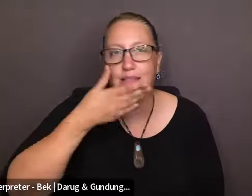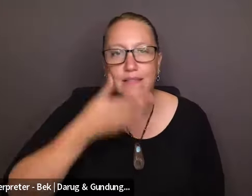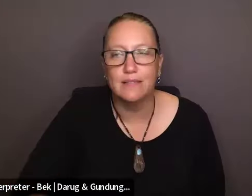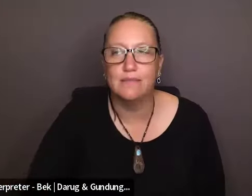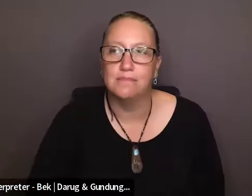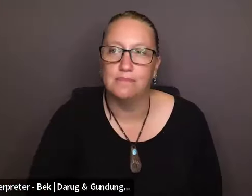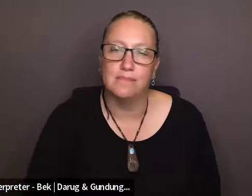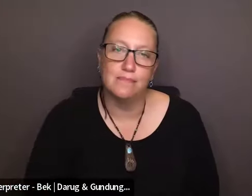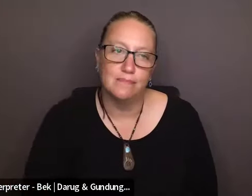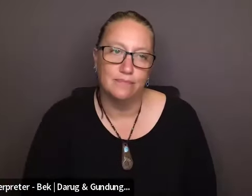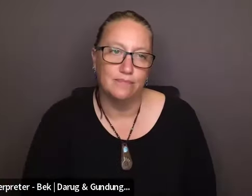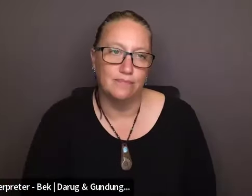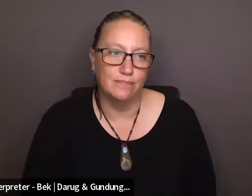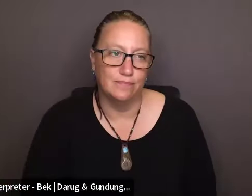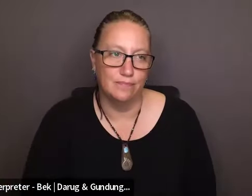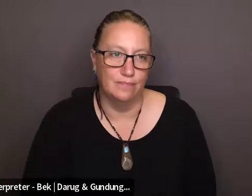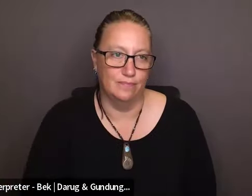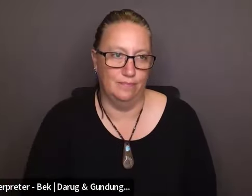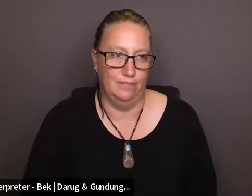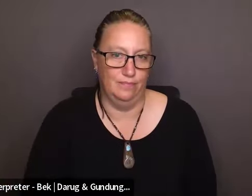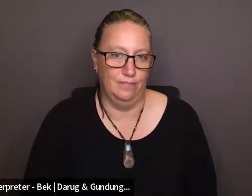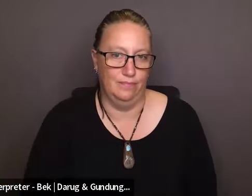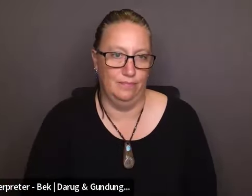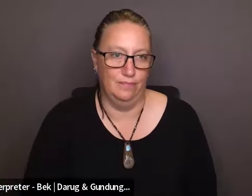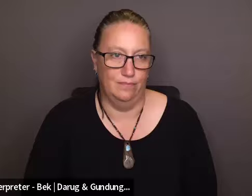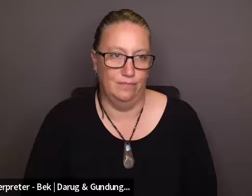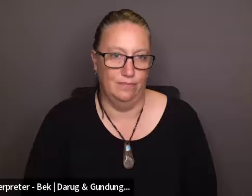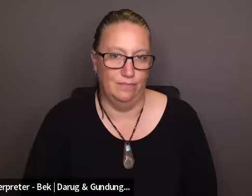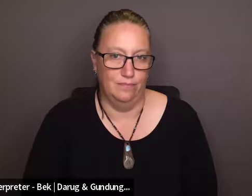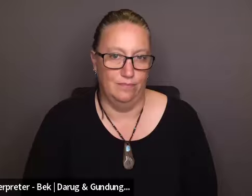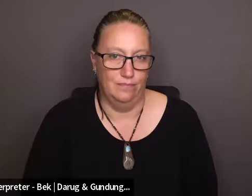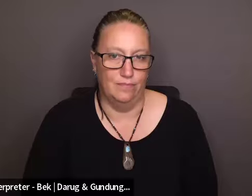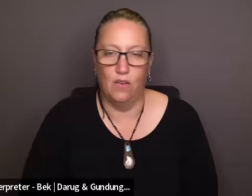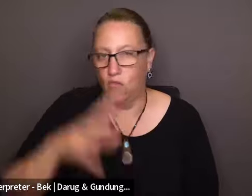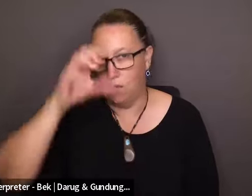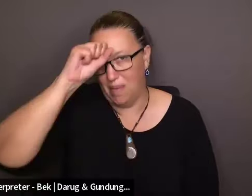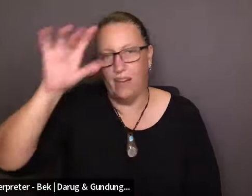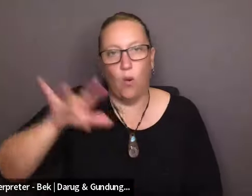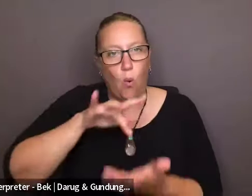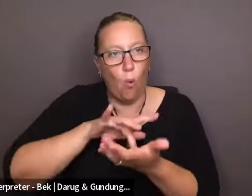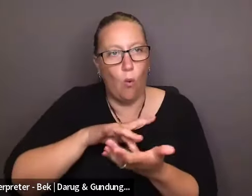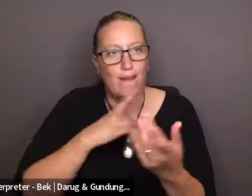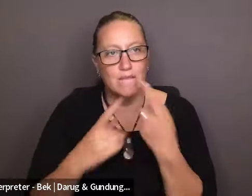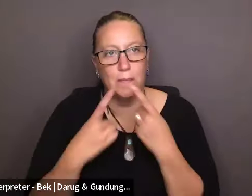so it's really, really clear.